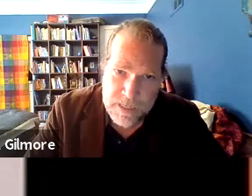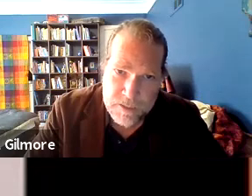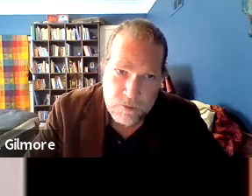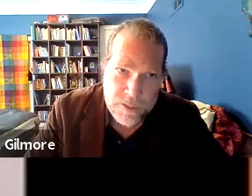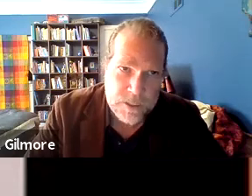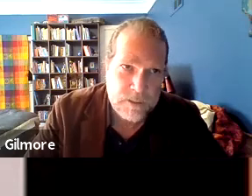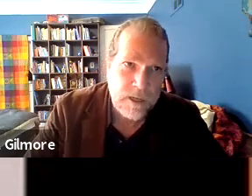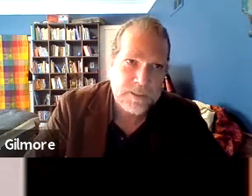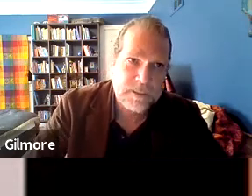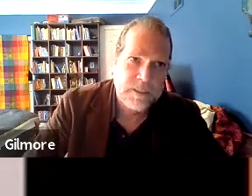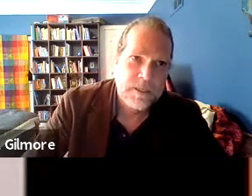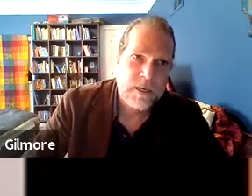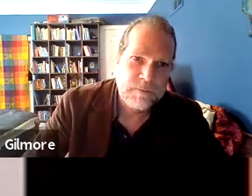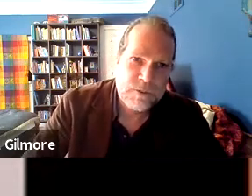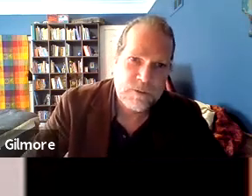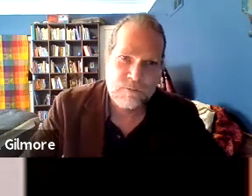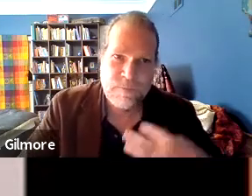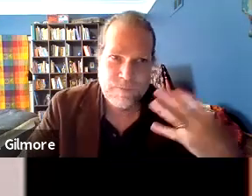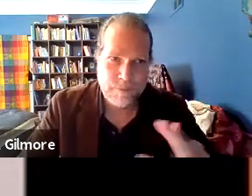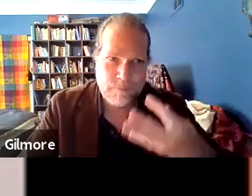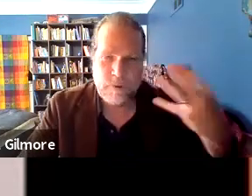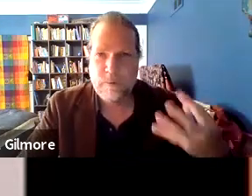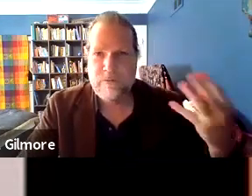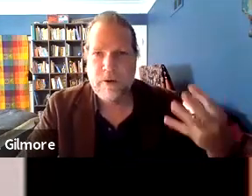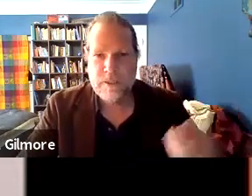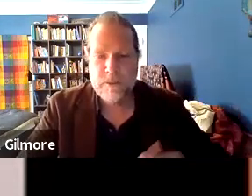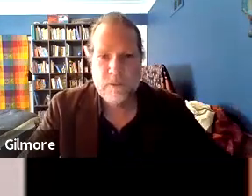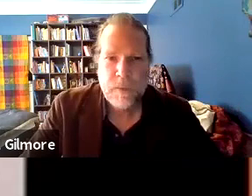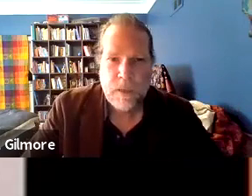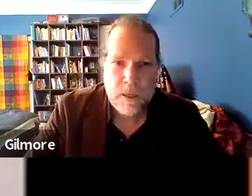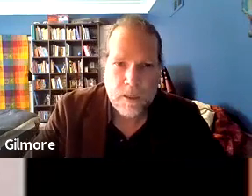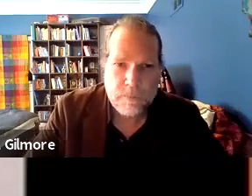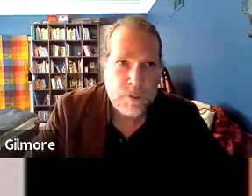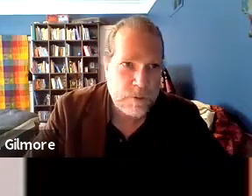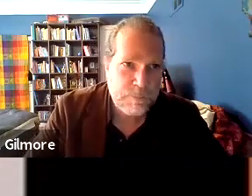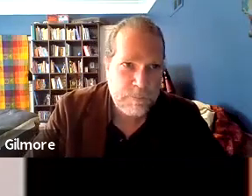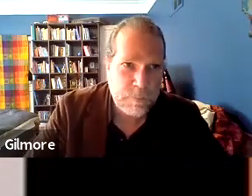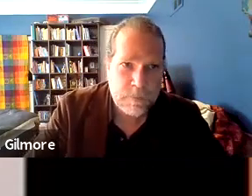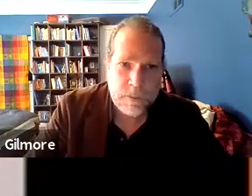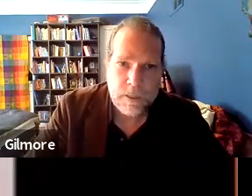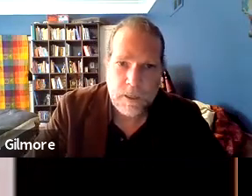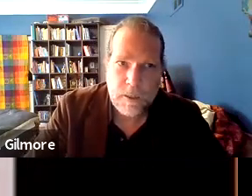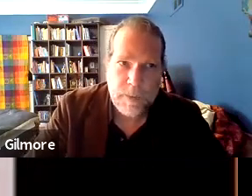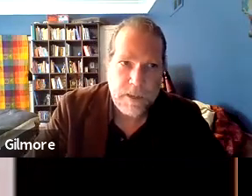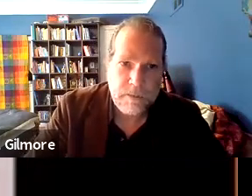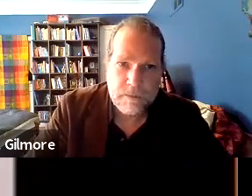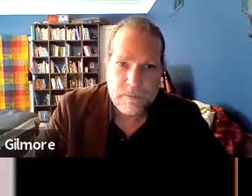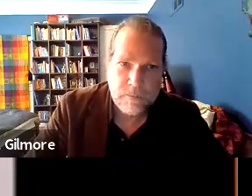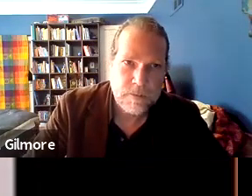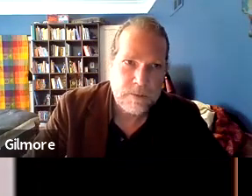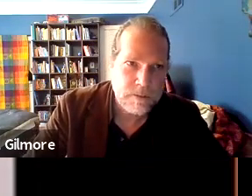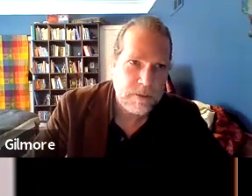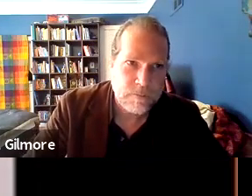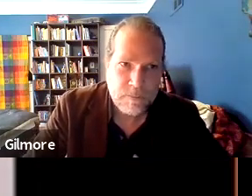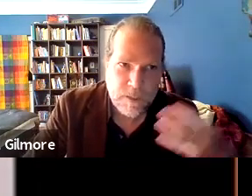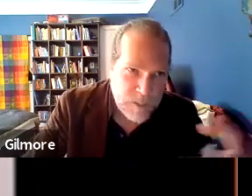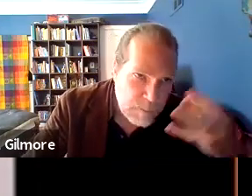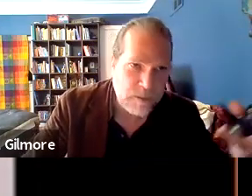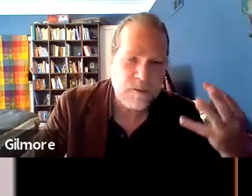desecration on it. So he's referring to Jewish people. And, you know, you keeping